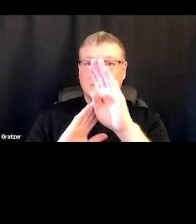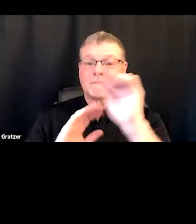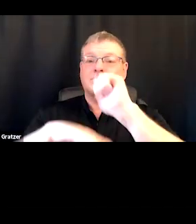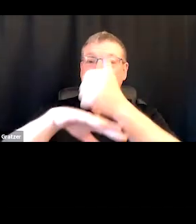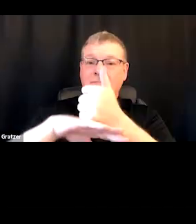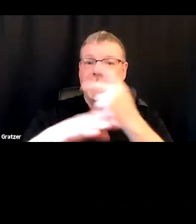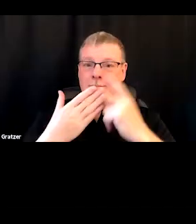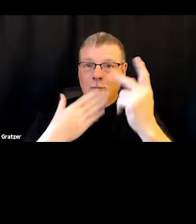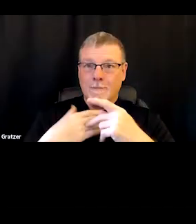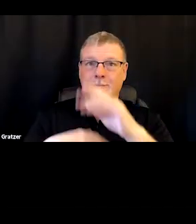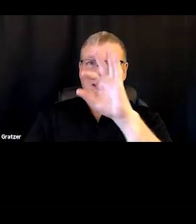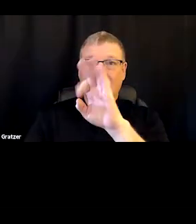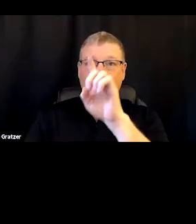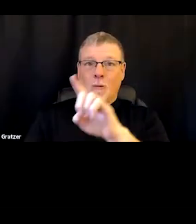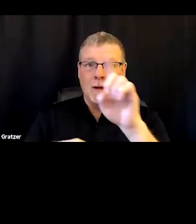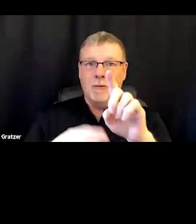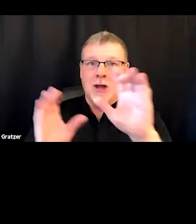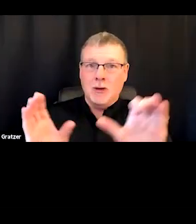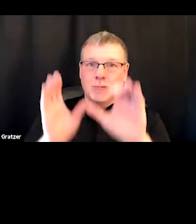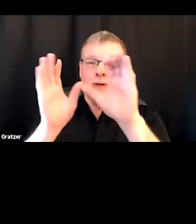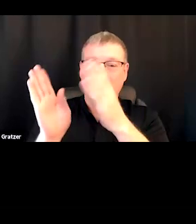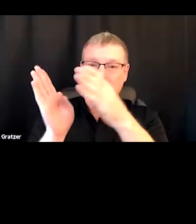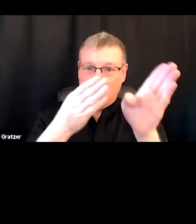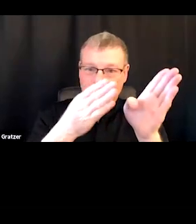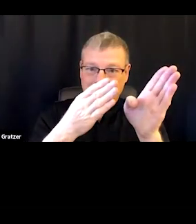of a 911 Crisis Diversion Program as well.